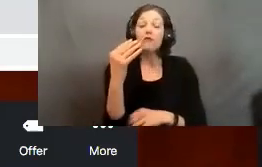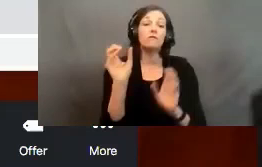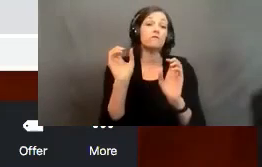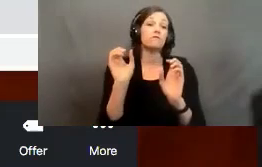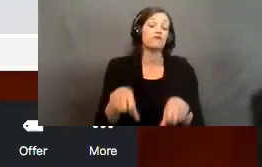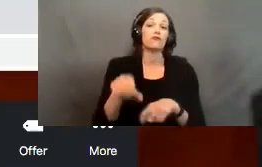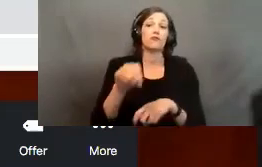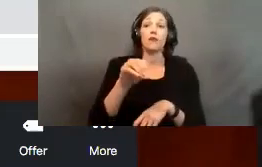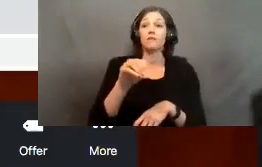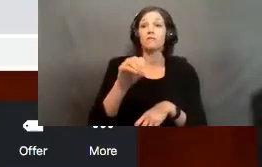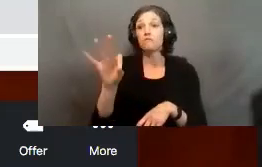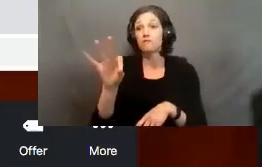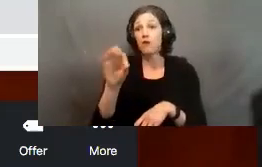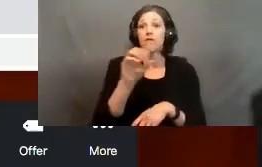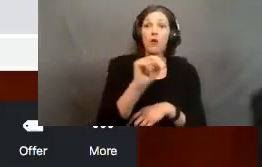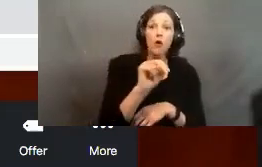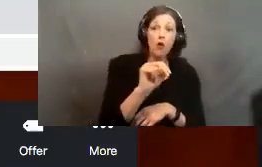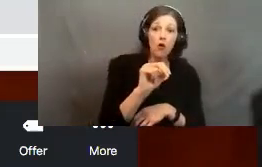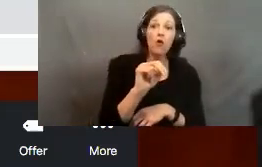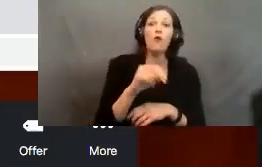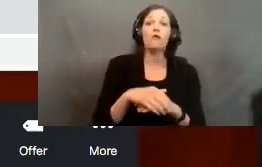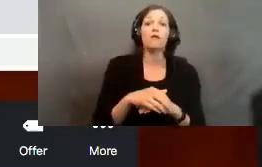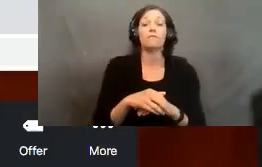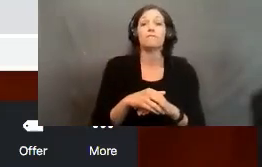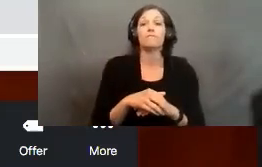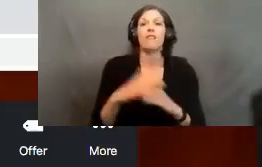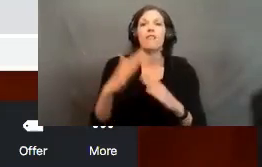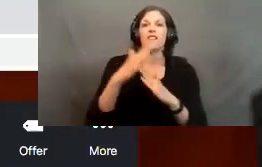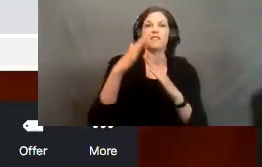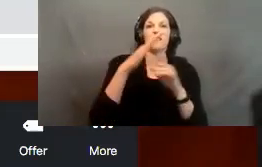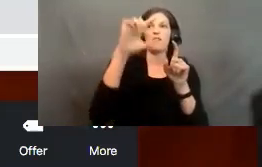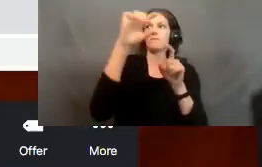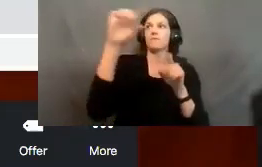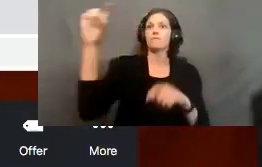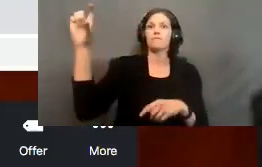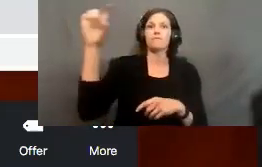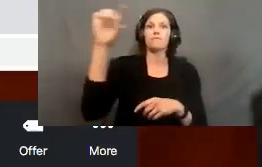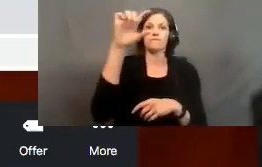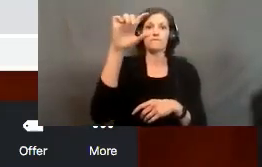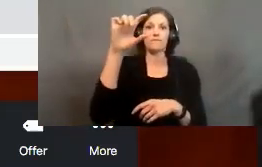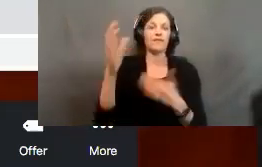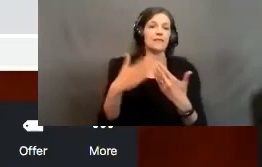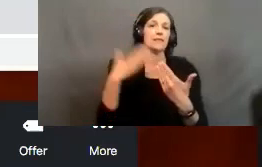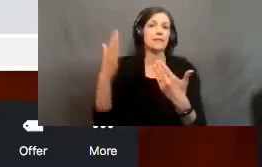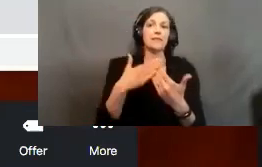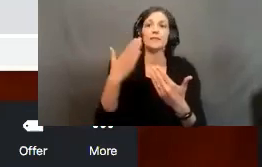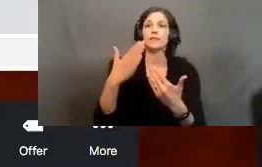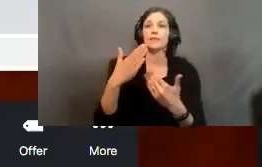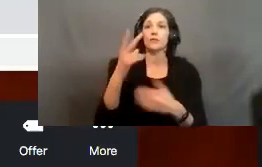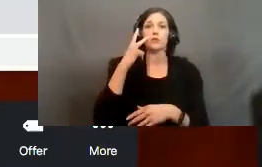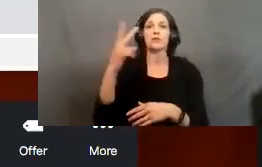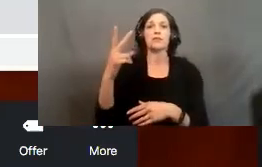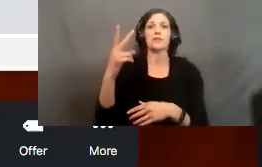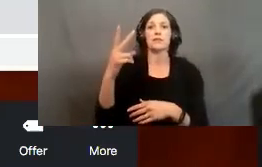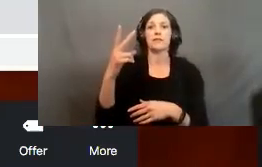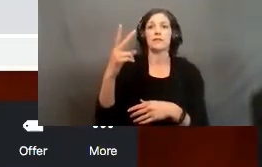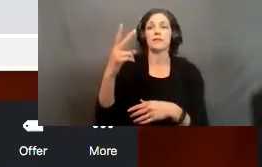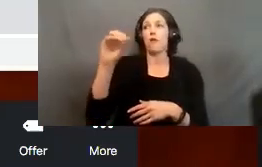12:37:46 on and off at the top toolbar next to where you share your screen. It's very easy to see if 12:37:49 it's on or if your muted